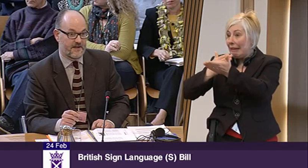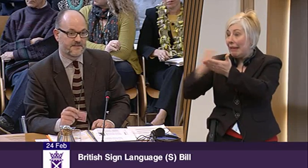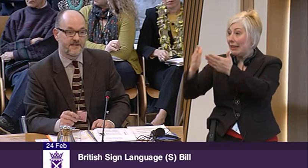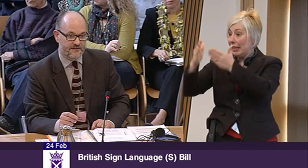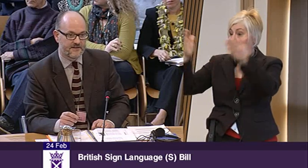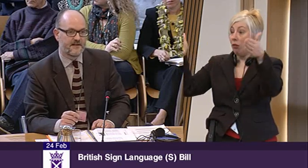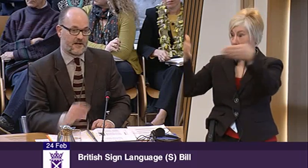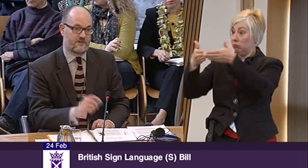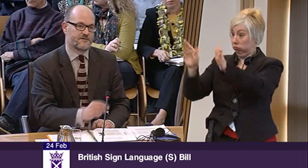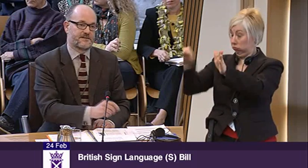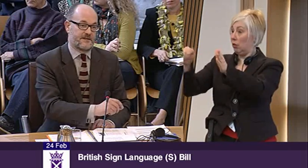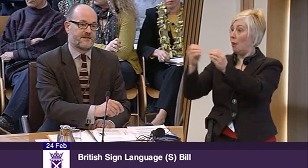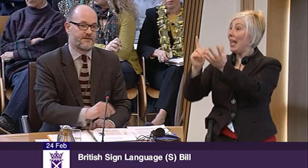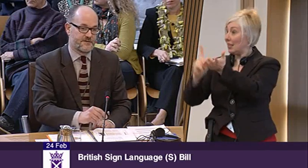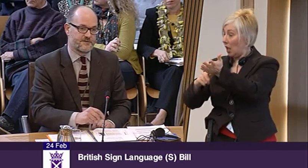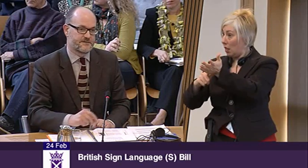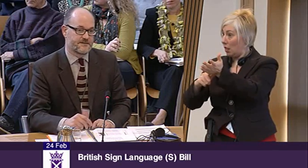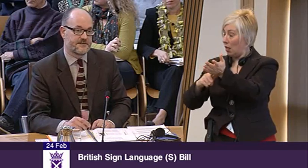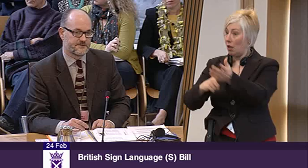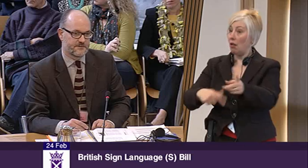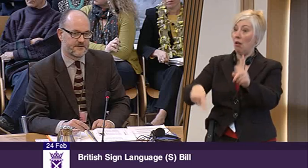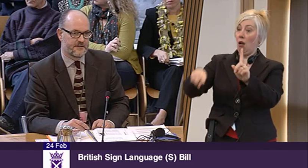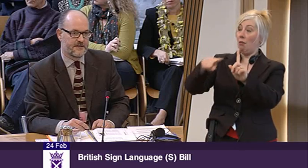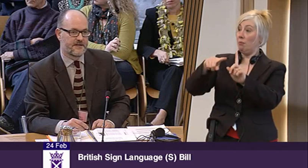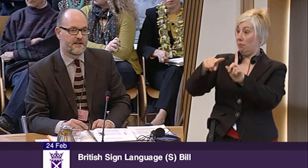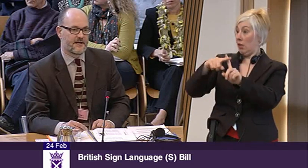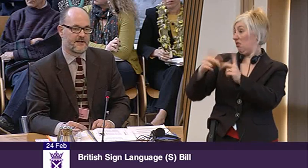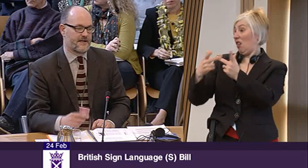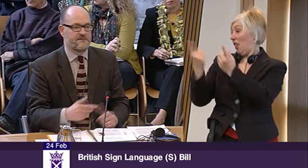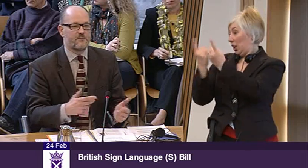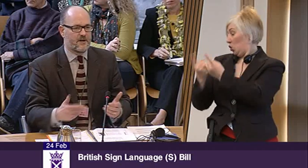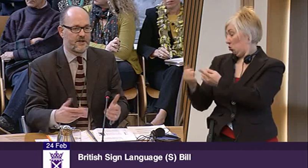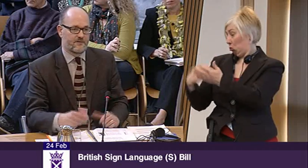on BSL, alongside the other issues that it deals with.